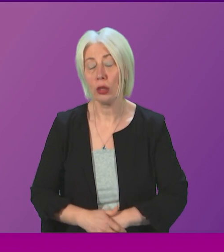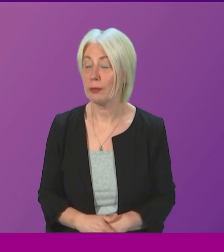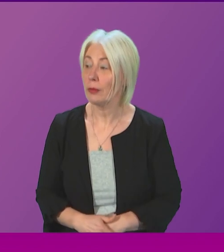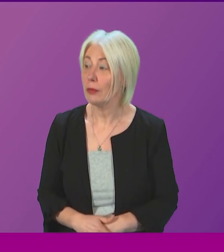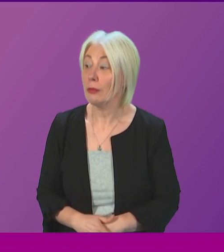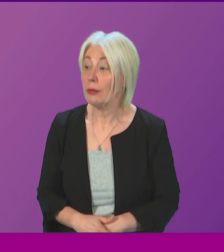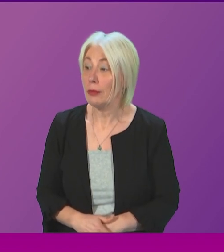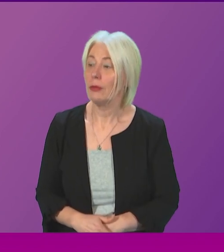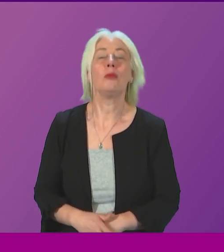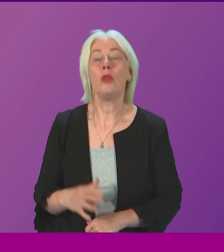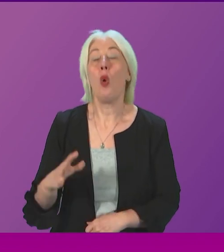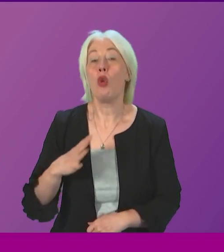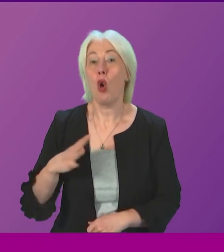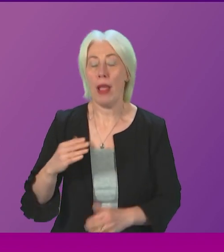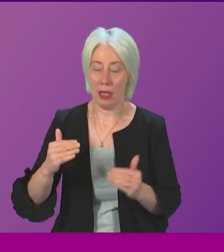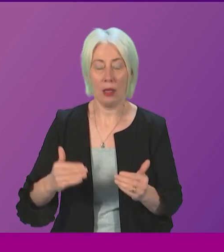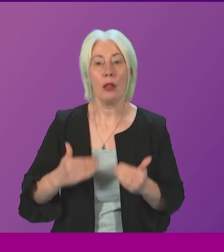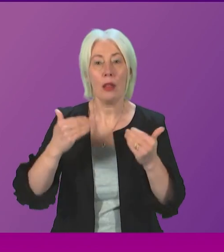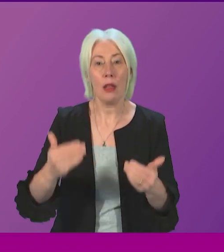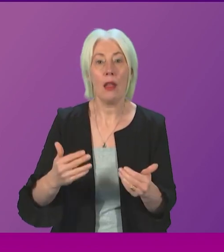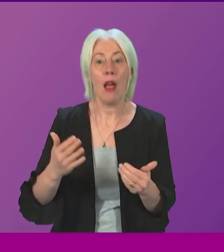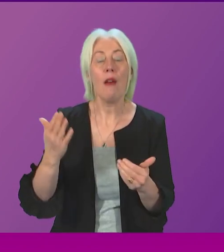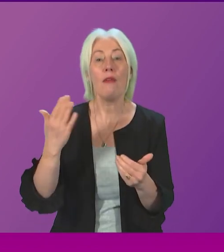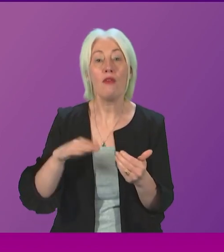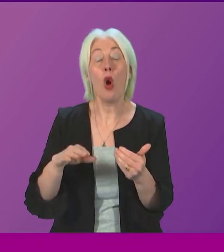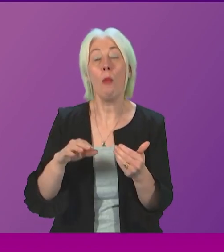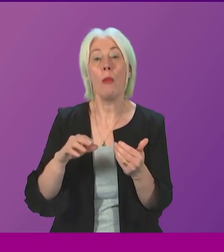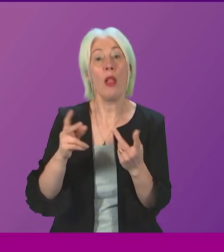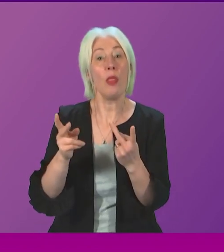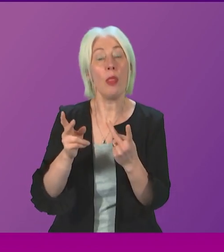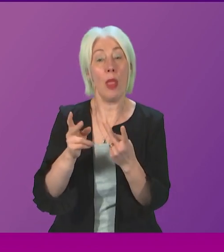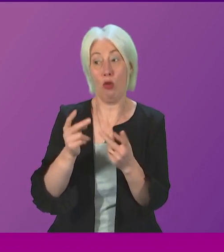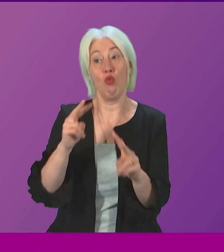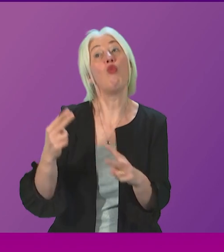We are already taking forward work from Dame Elish Angiolini’s review and various reports